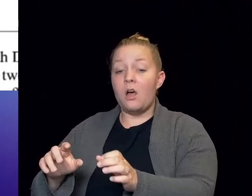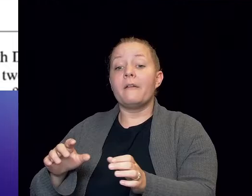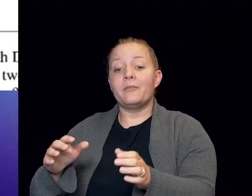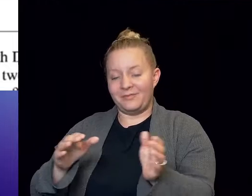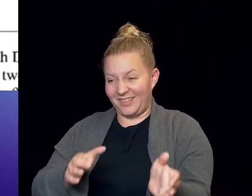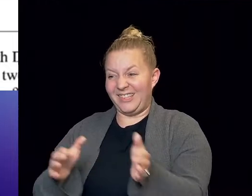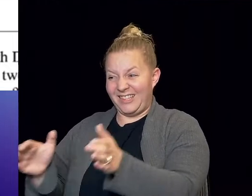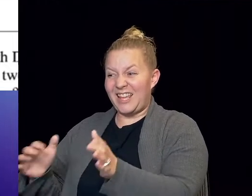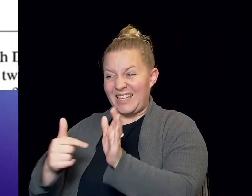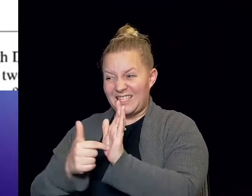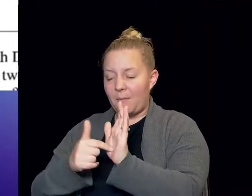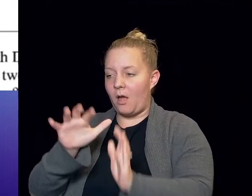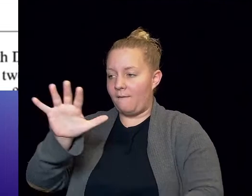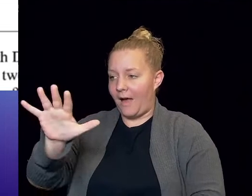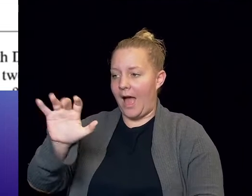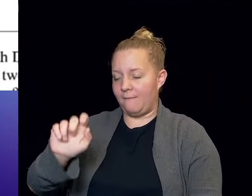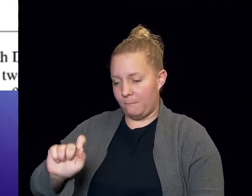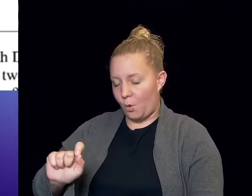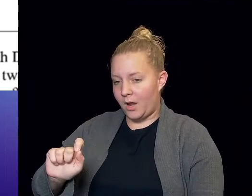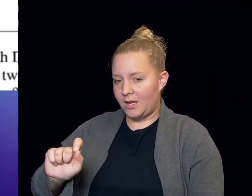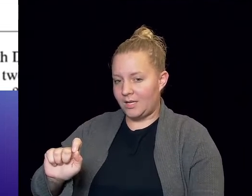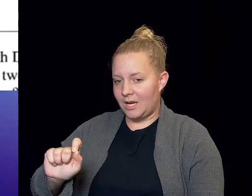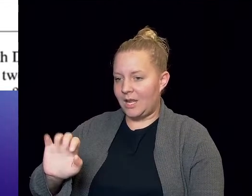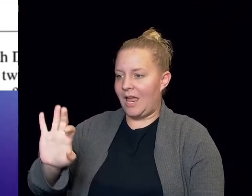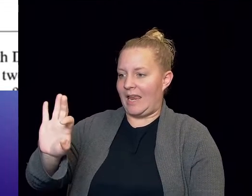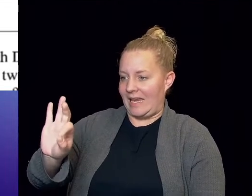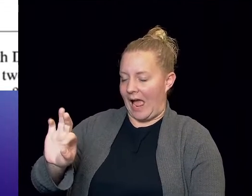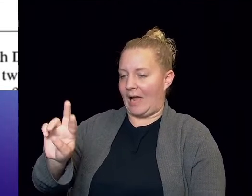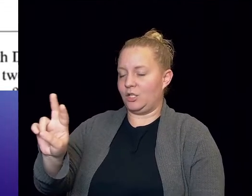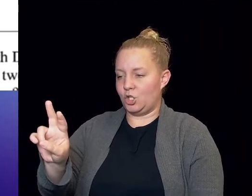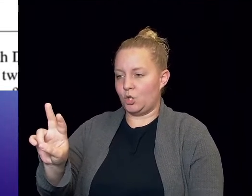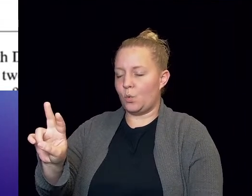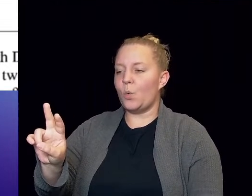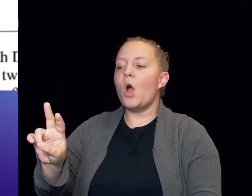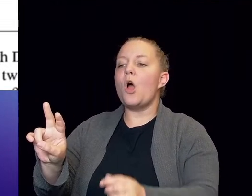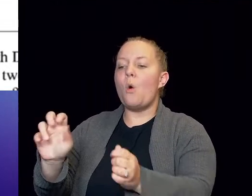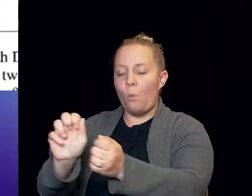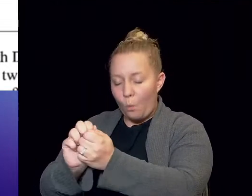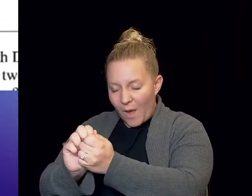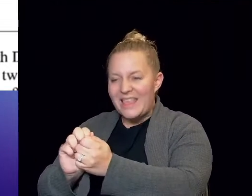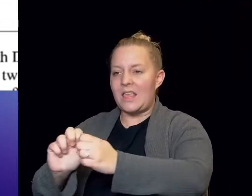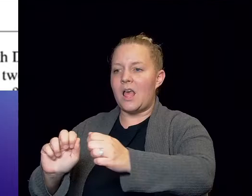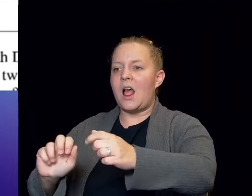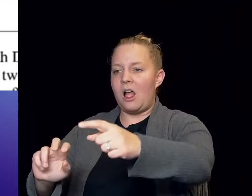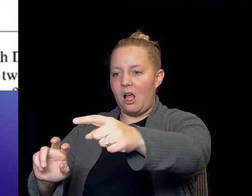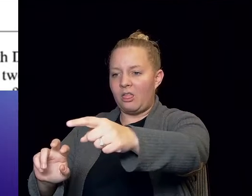write 5. and then 9 2 with the bar notation because that is the number that repeats.